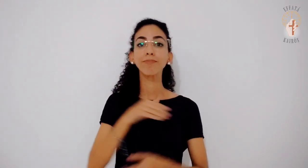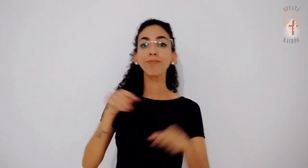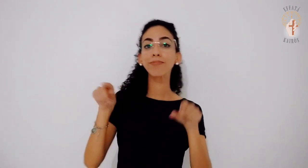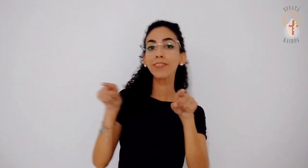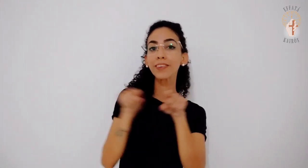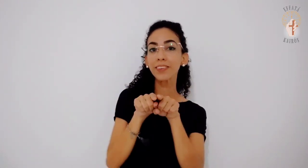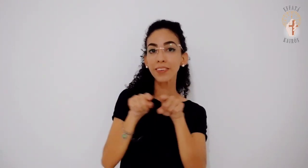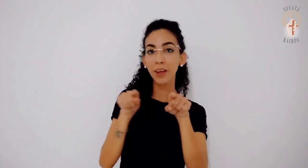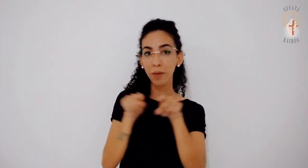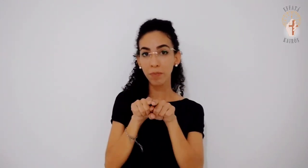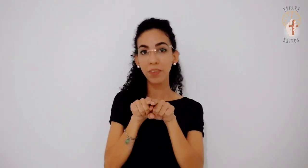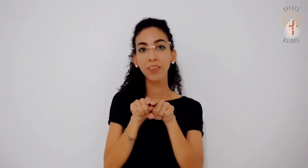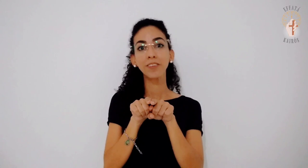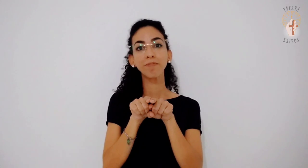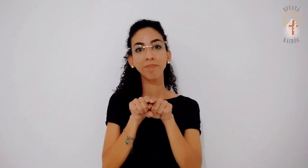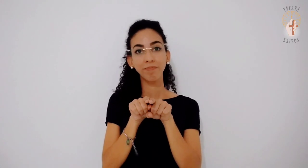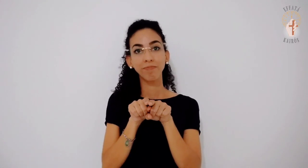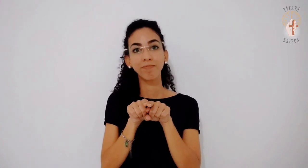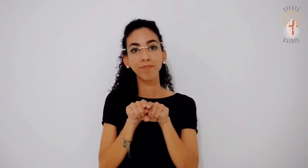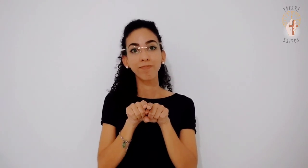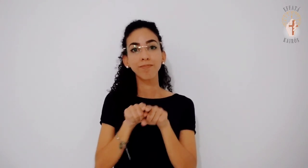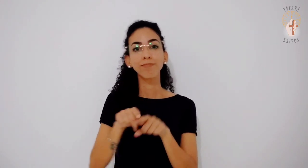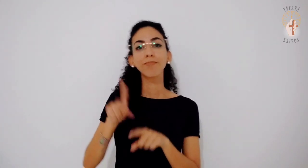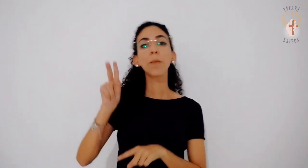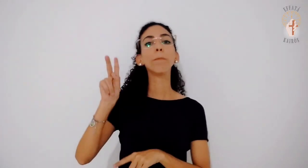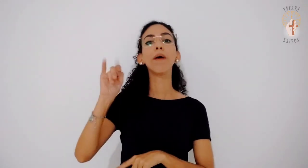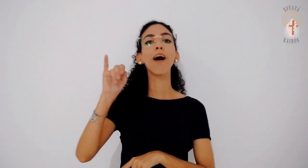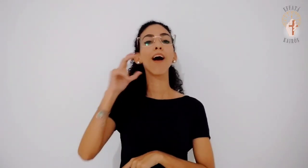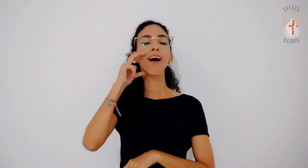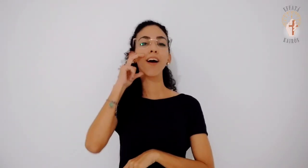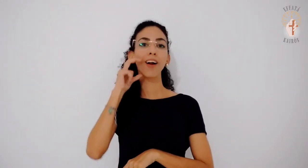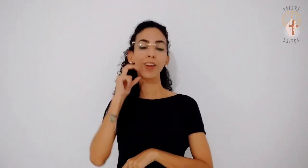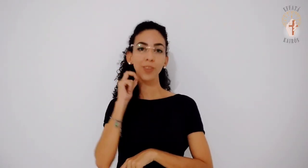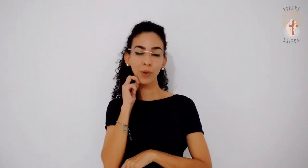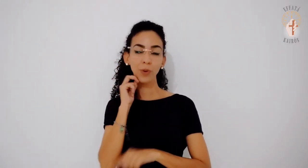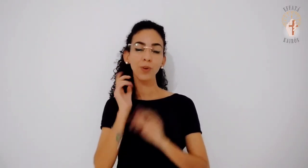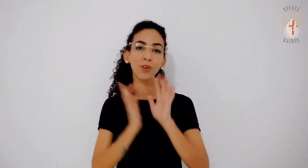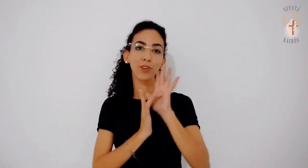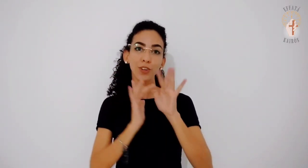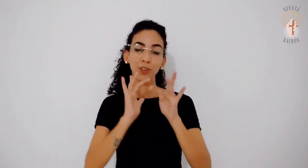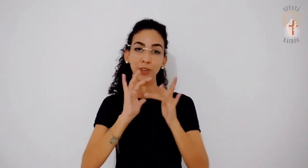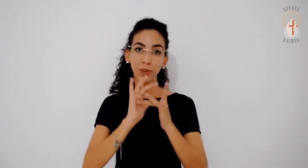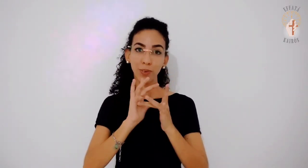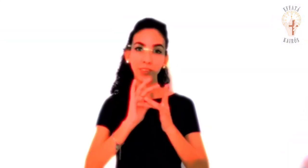and adoptive father of Jesus Christ.